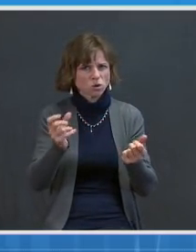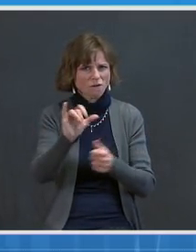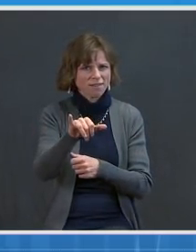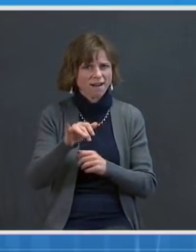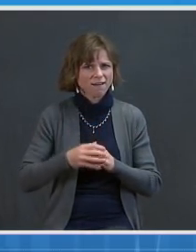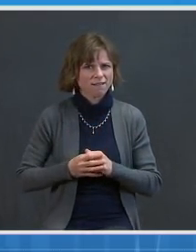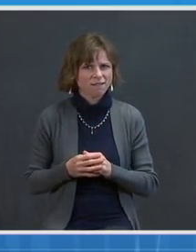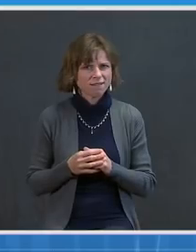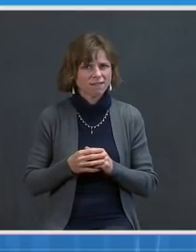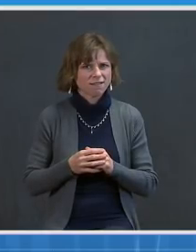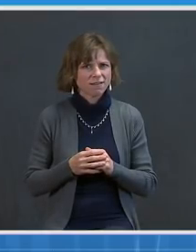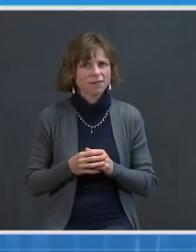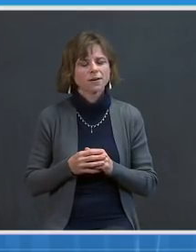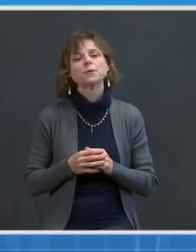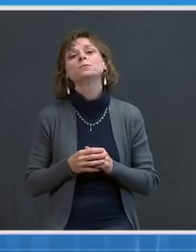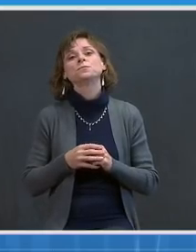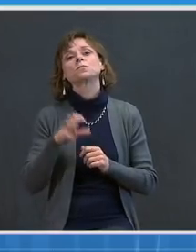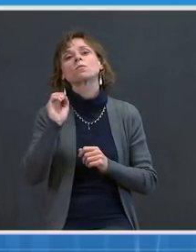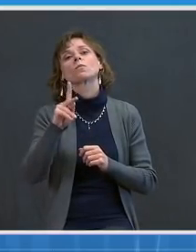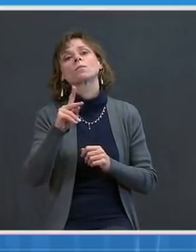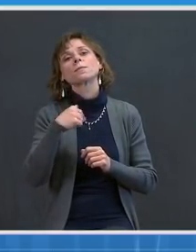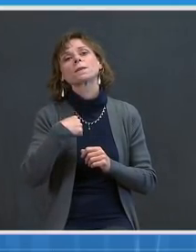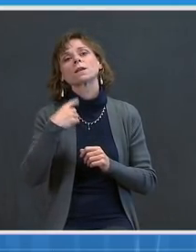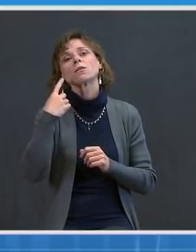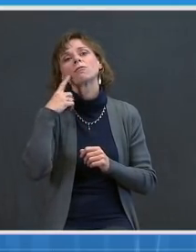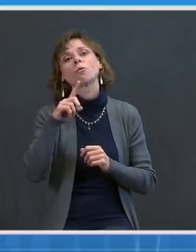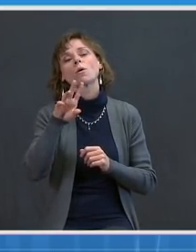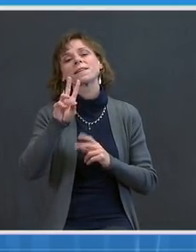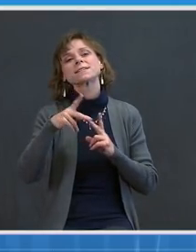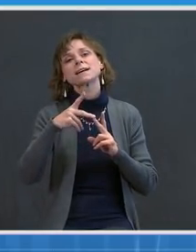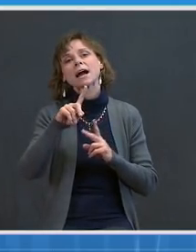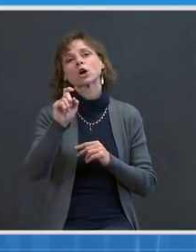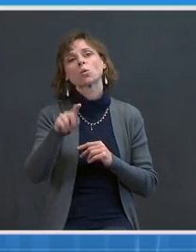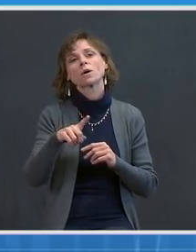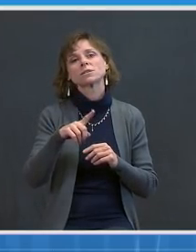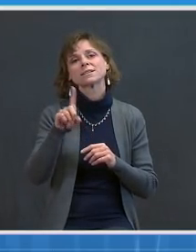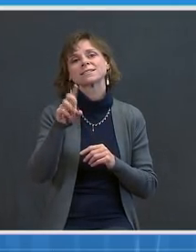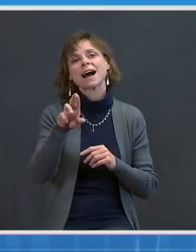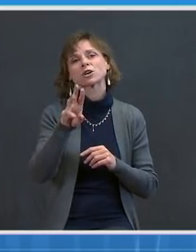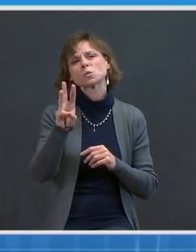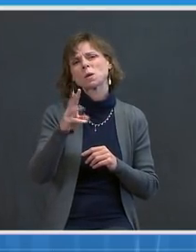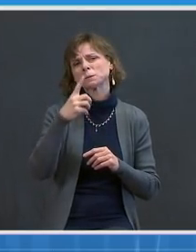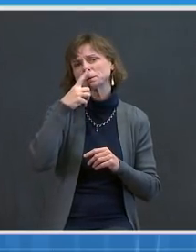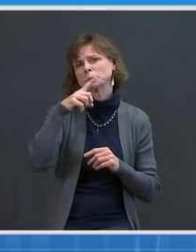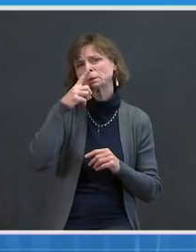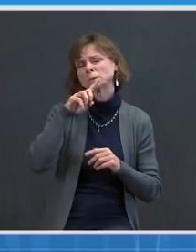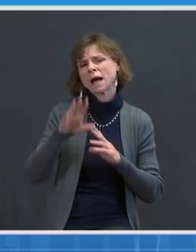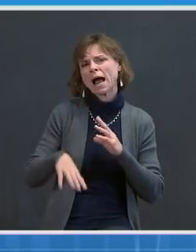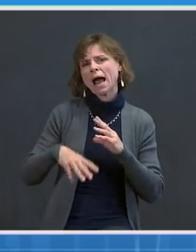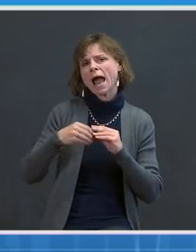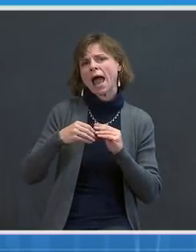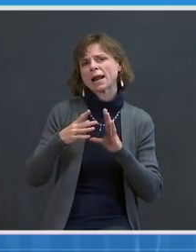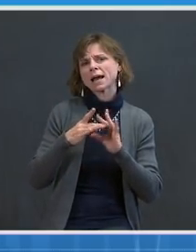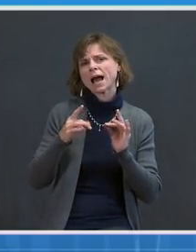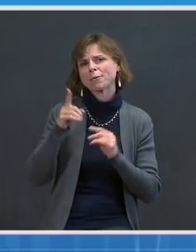And maybe, for your second question, I'll also invite Dr. Walensky to add a comment about how she's thinking about this at the CDC.